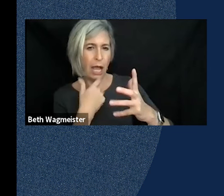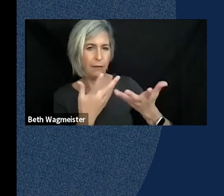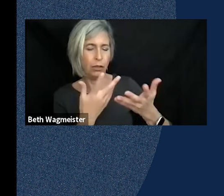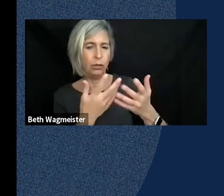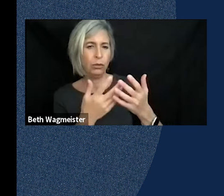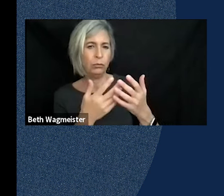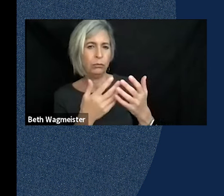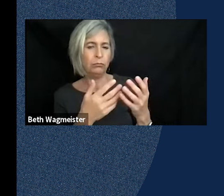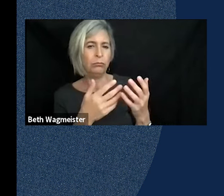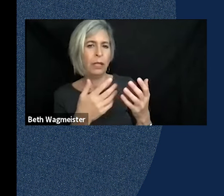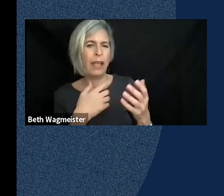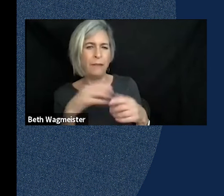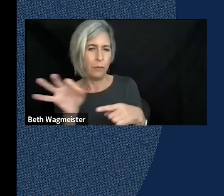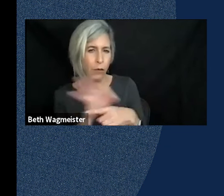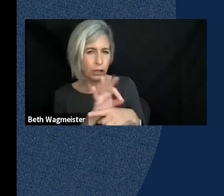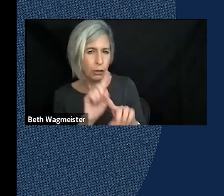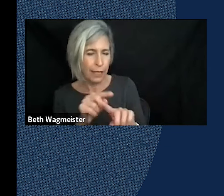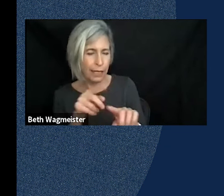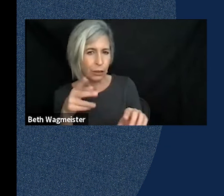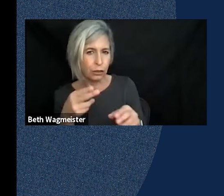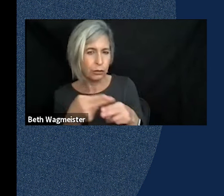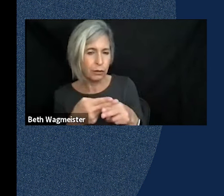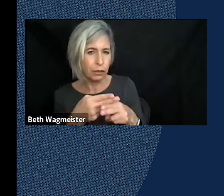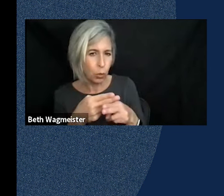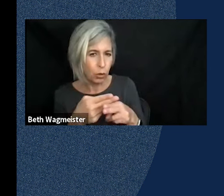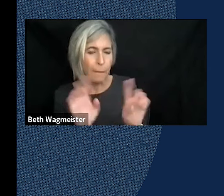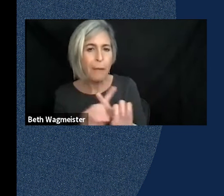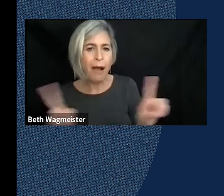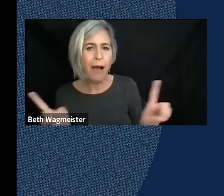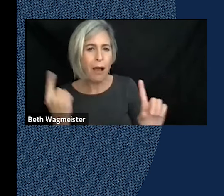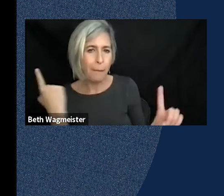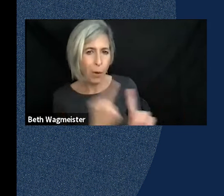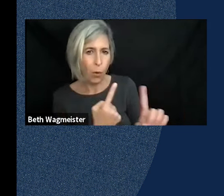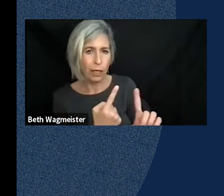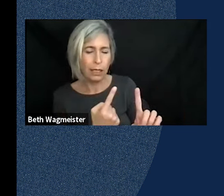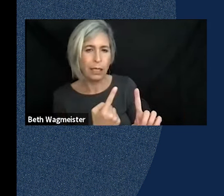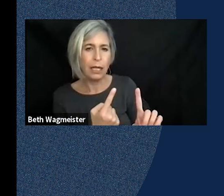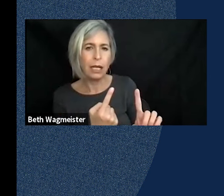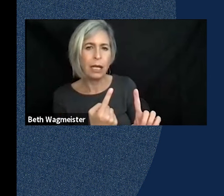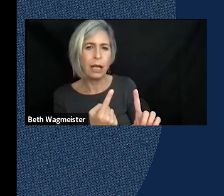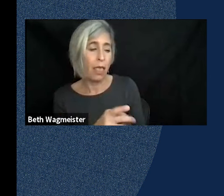but a lot of the things that are kind of being surfaced are like, oh, this, this text